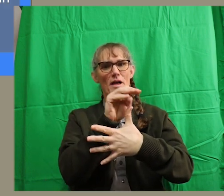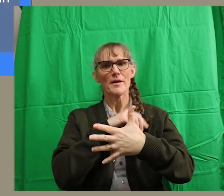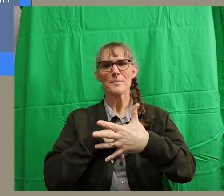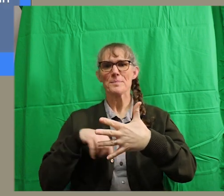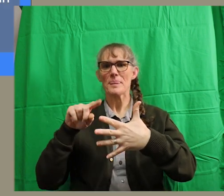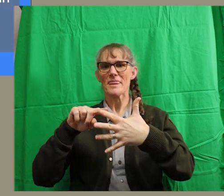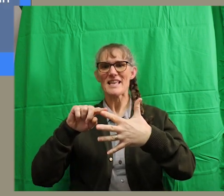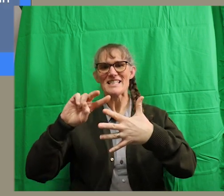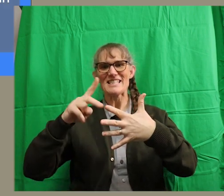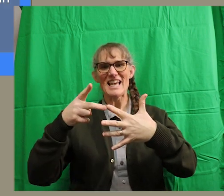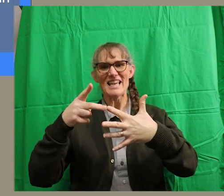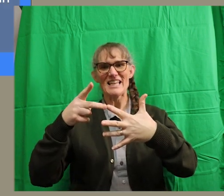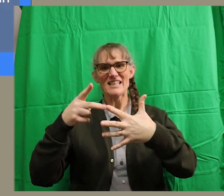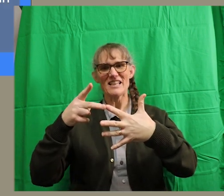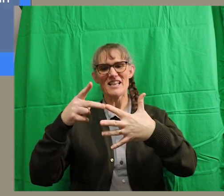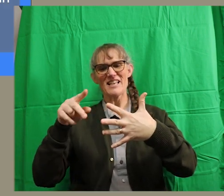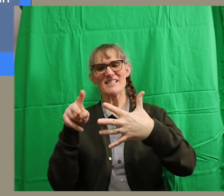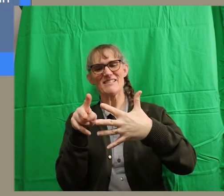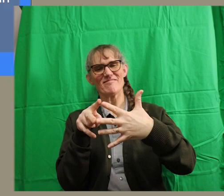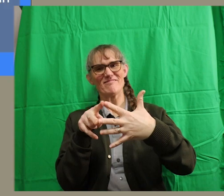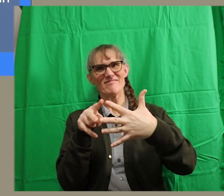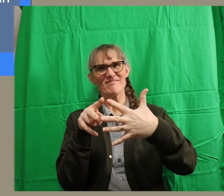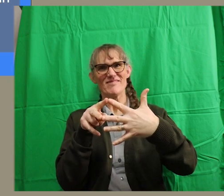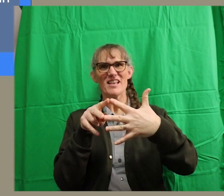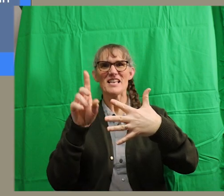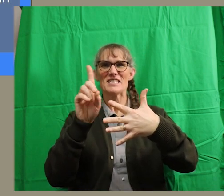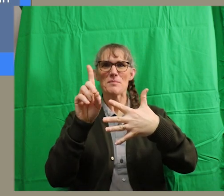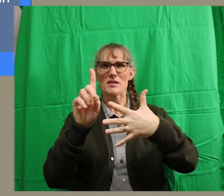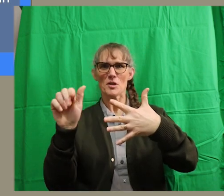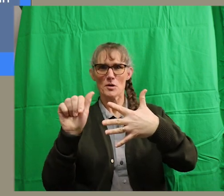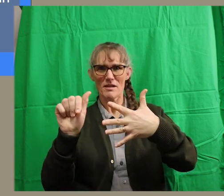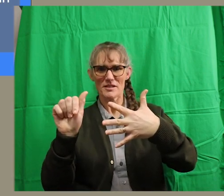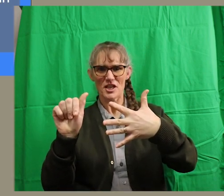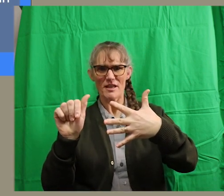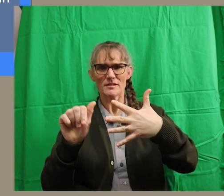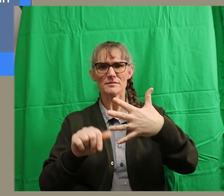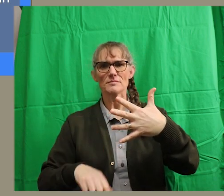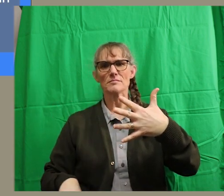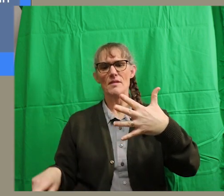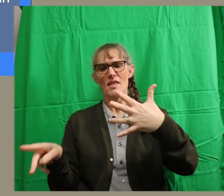Then, the third... a second and third shells here are both Didymoceras awajiense.